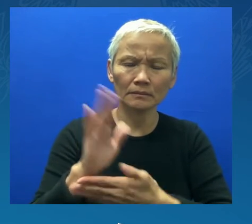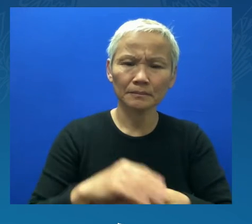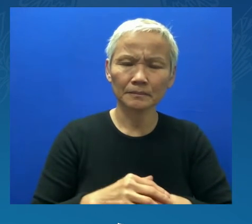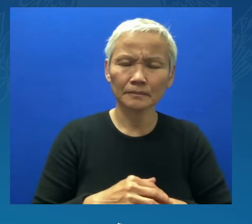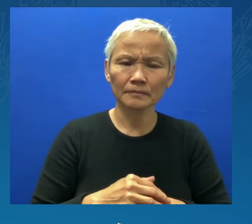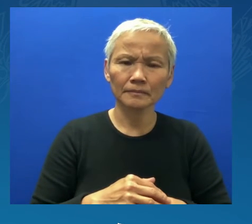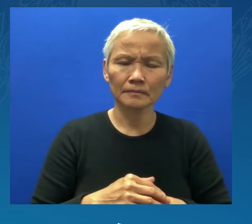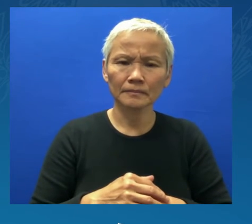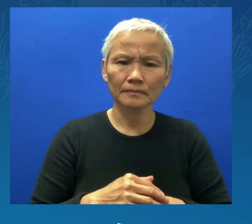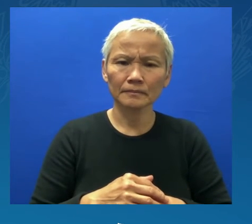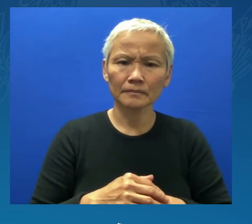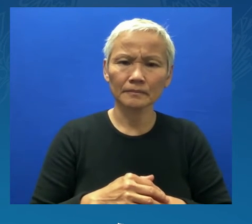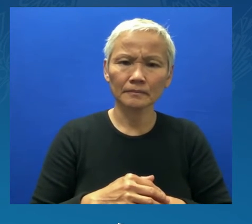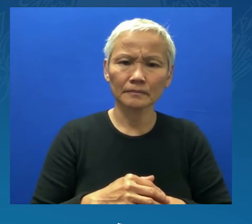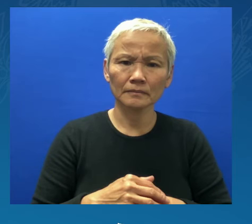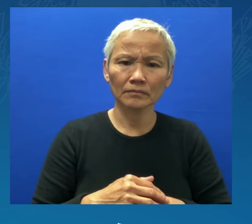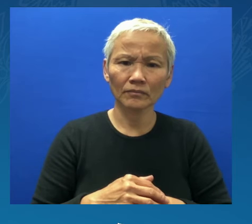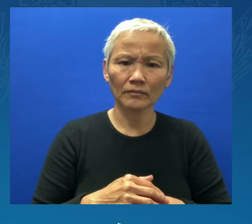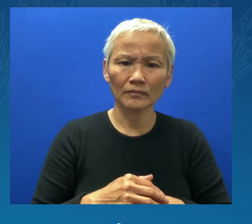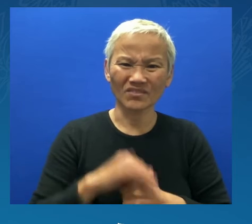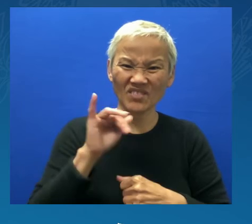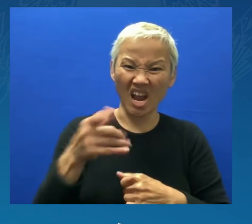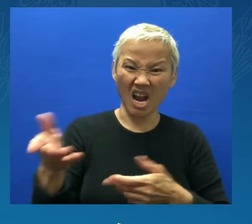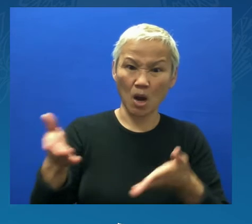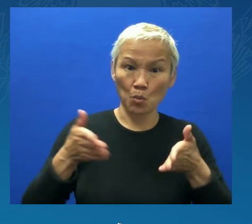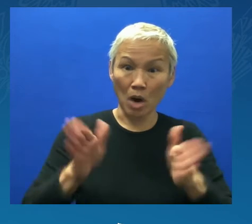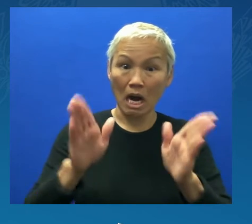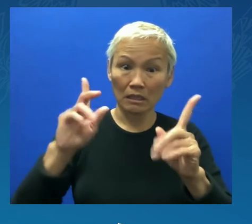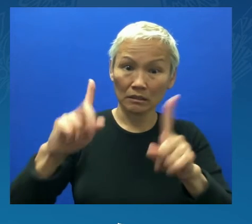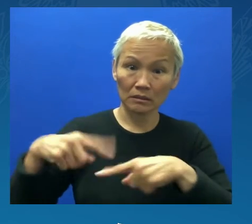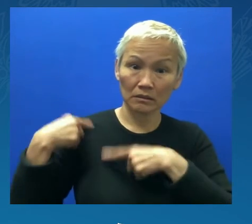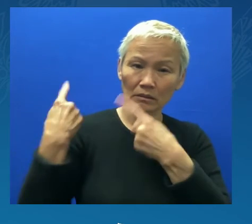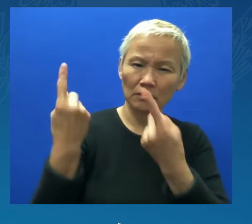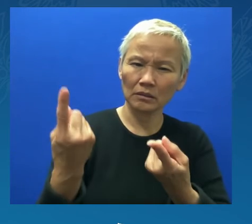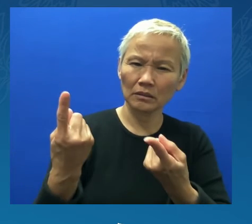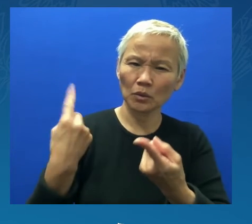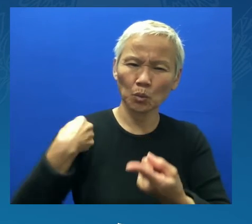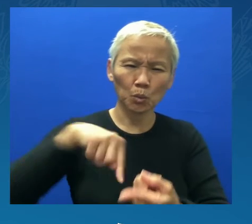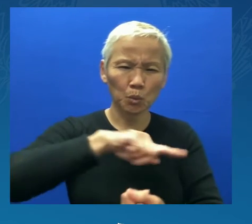And in that way, we have held ourselves out to be and have been treated as a role model,